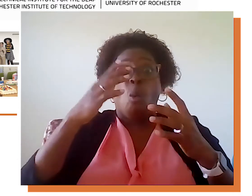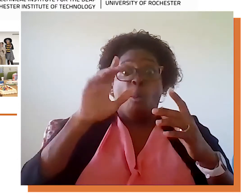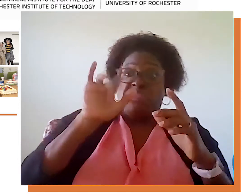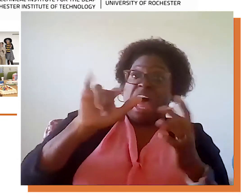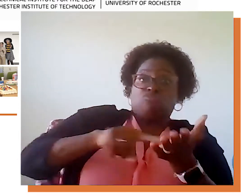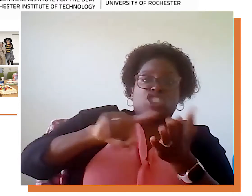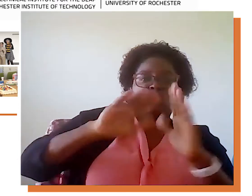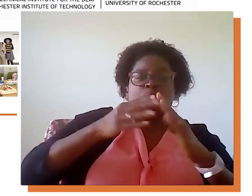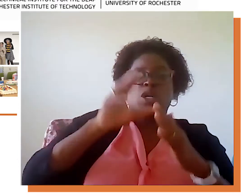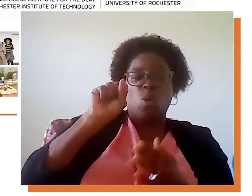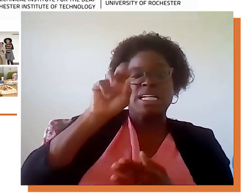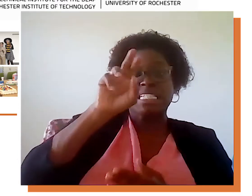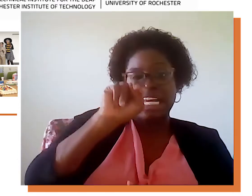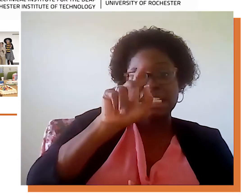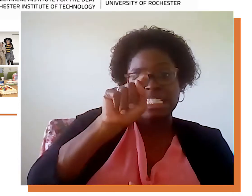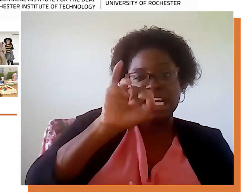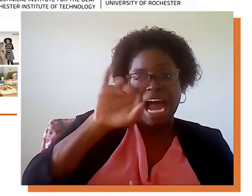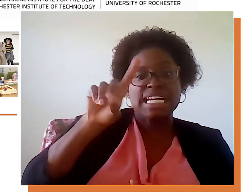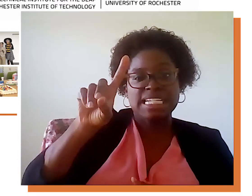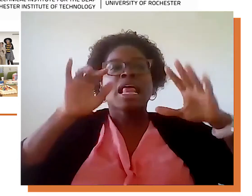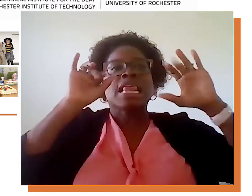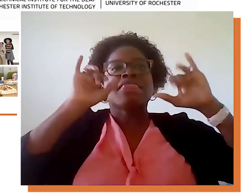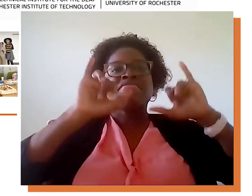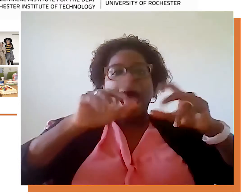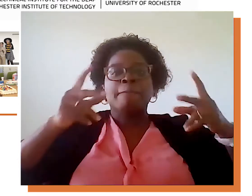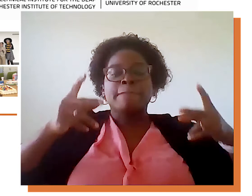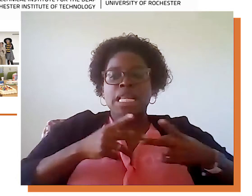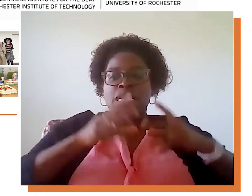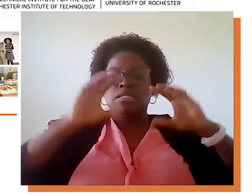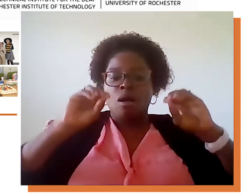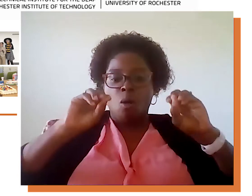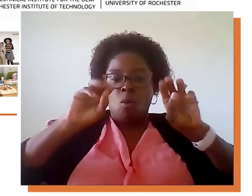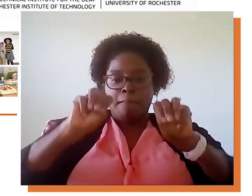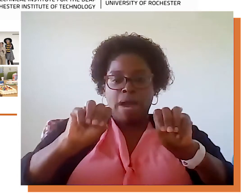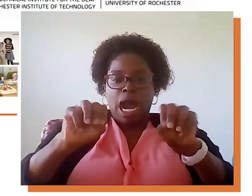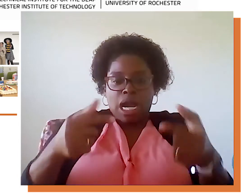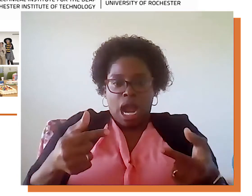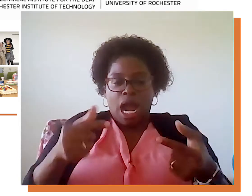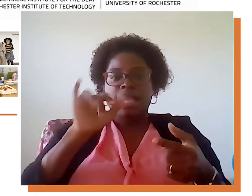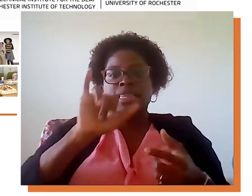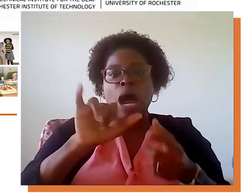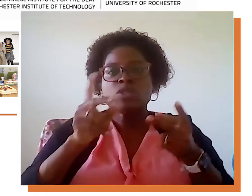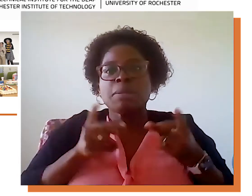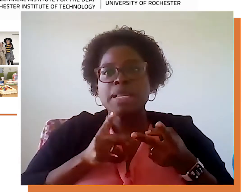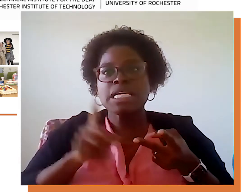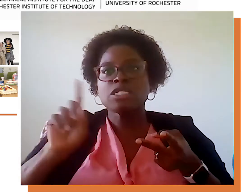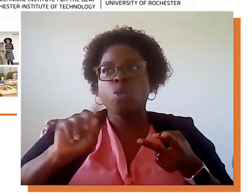thinking that I would not have these folks to go back to. That place, the N.C.C.L., oh, my goodness.